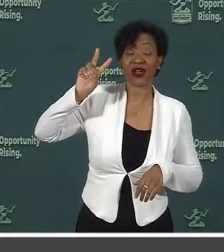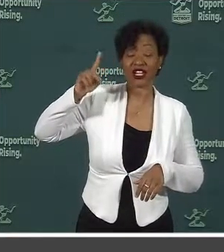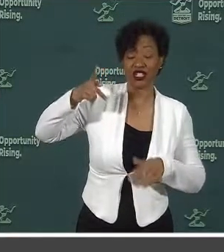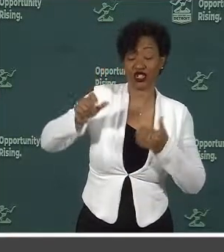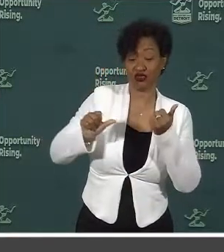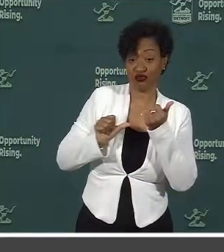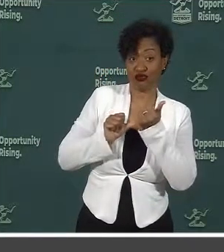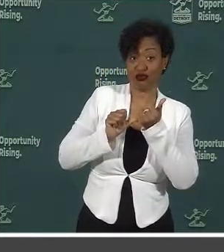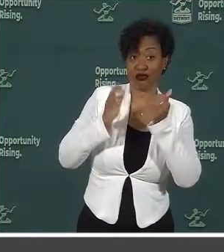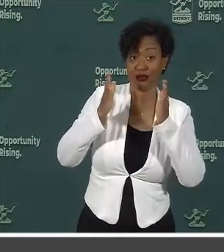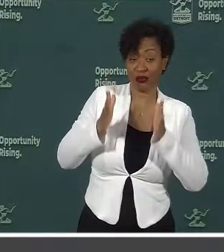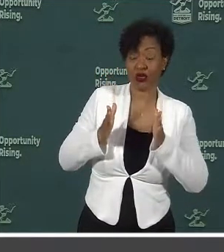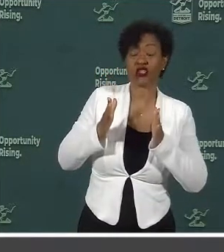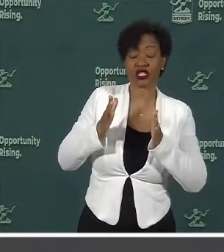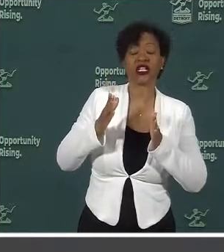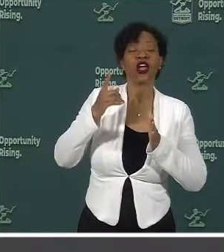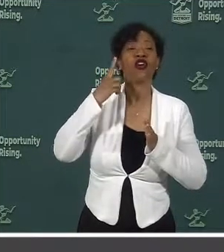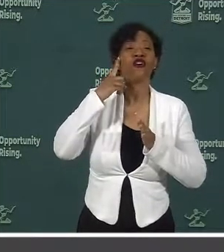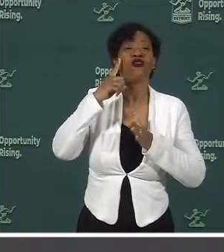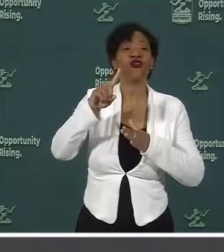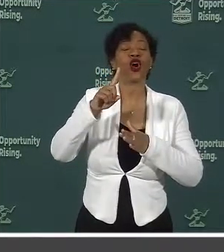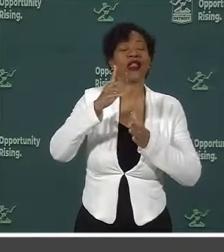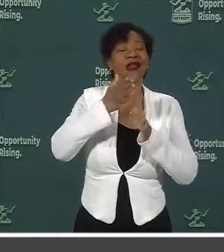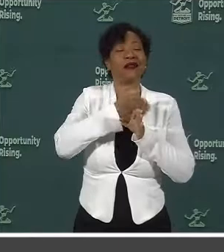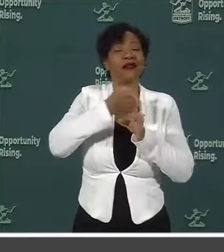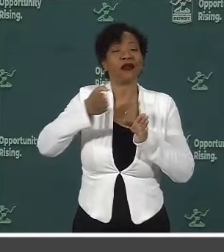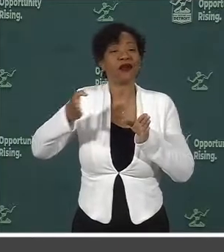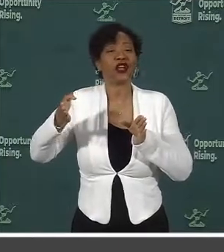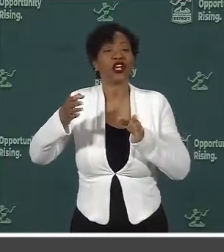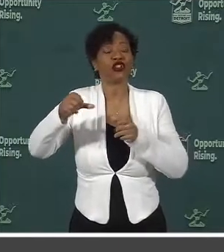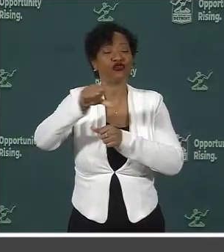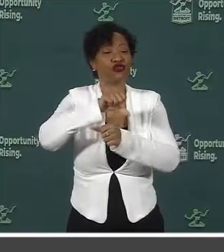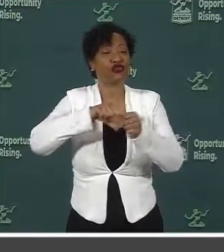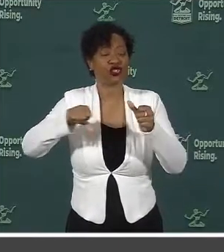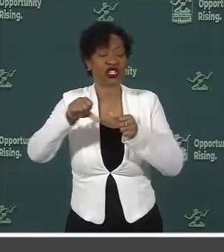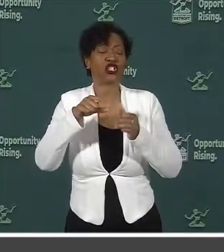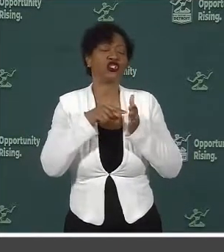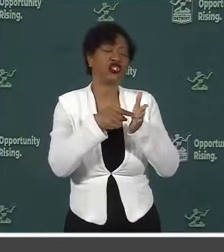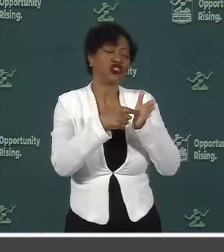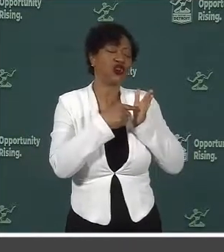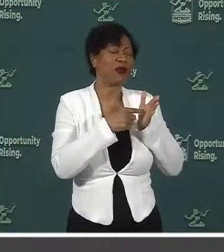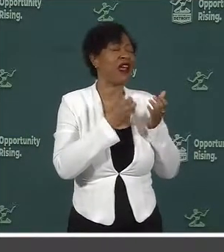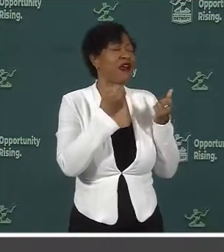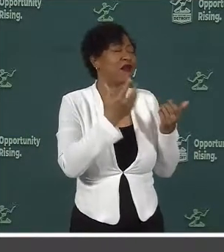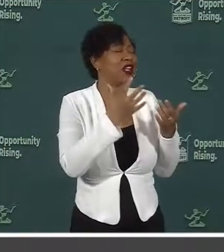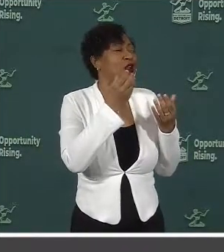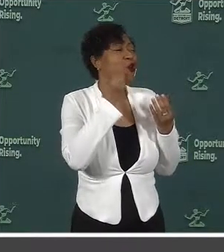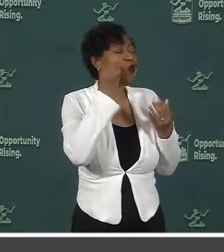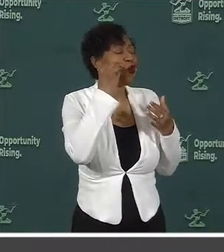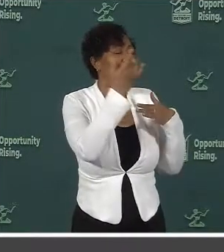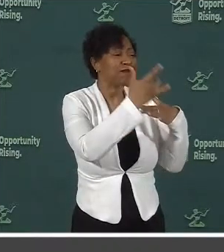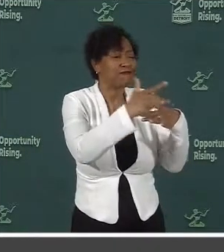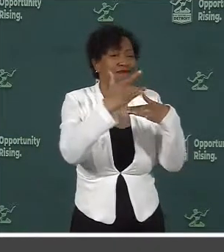HOW MANY VACANT HOUSES IN DETROIT IN THE CITY OF DETROIT OVER IN HER NEIGHBORHOOD AND INSISTED THAT WE SELL THEM AS QUICKLY AS POSSIBLE SHE'S STILL